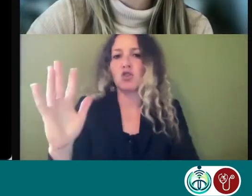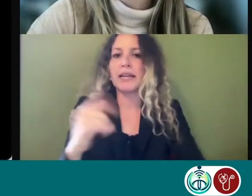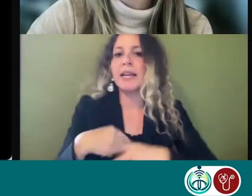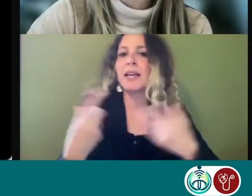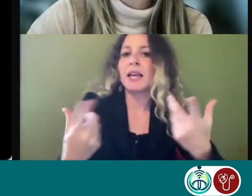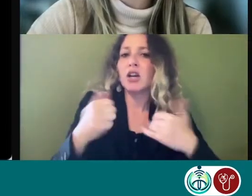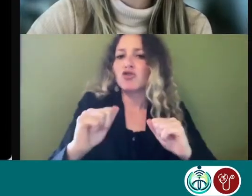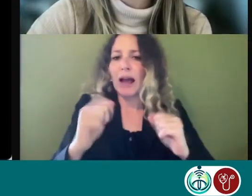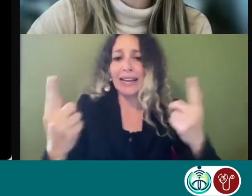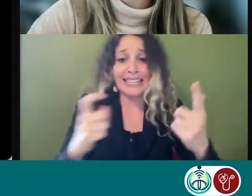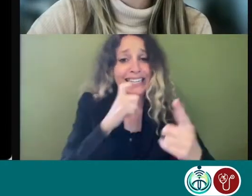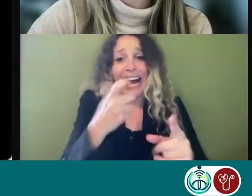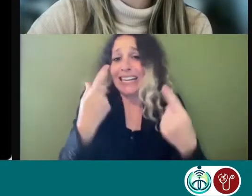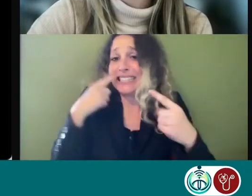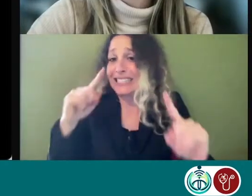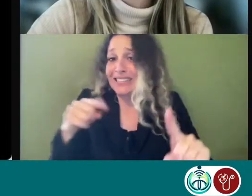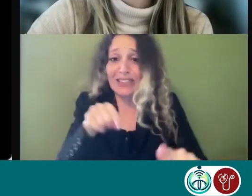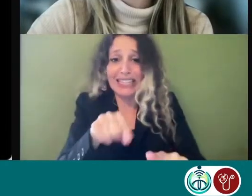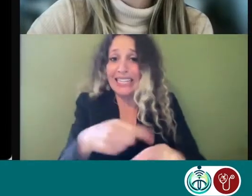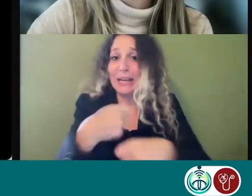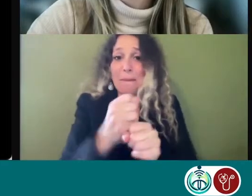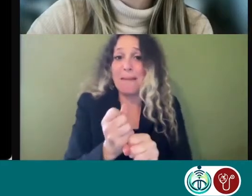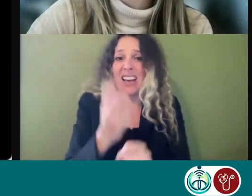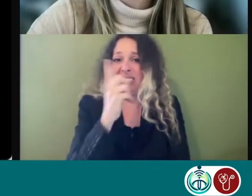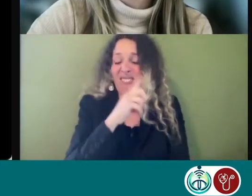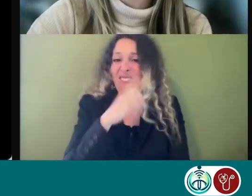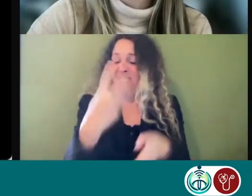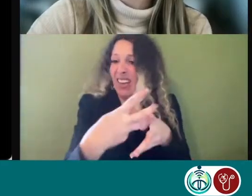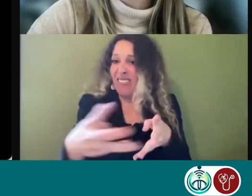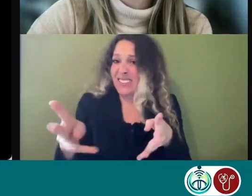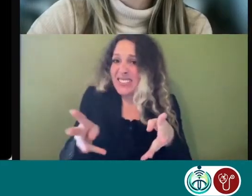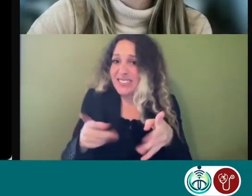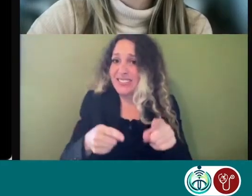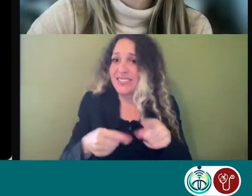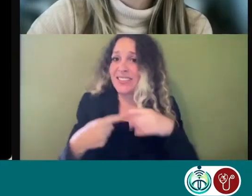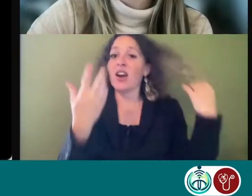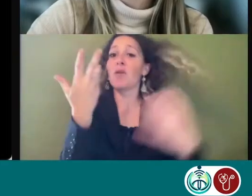ineffectively create a fake fence around the tree. And I think again, we have to be careful when we